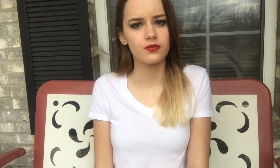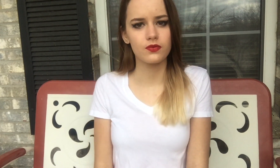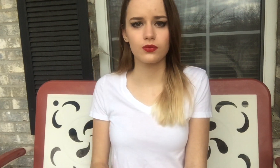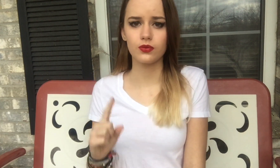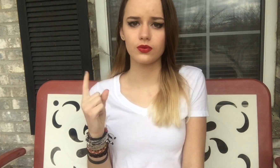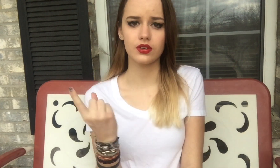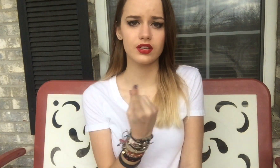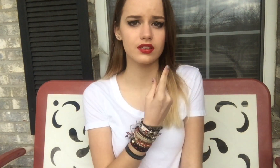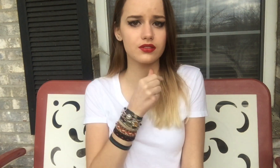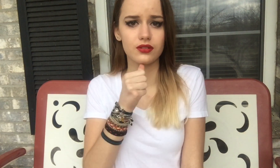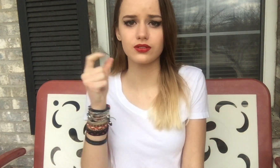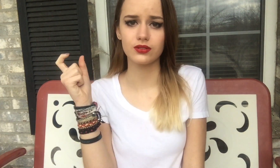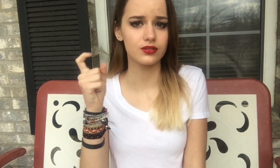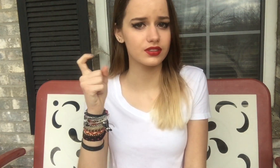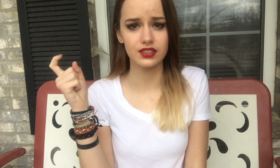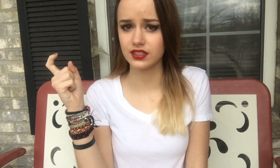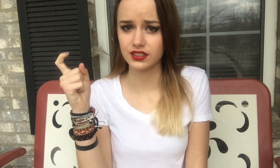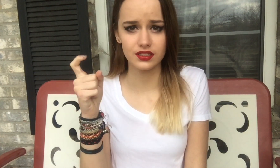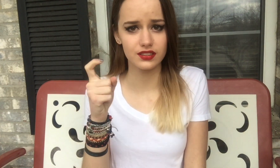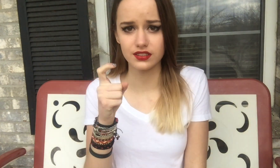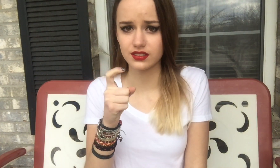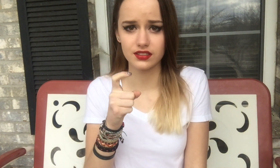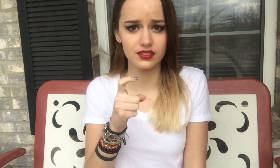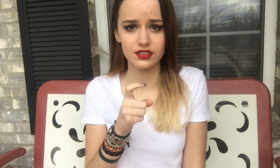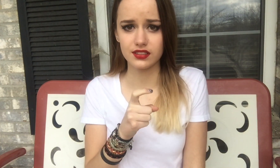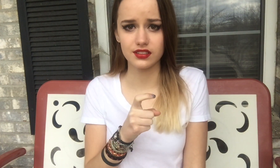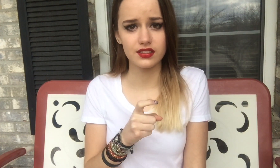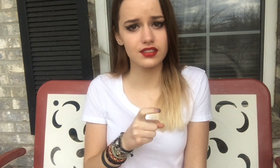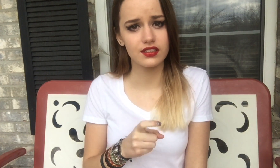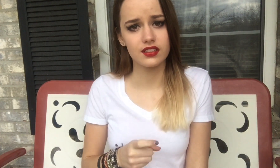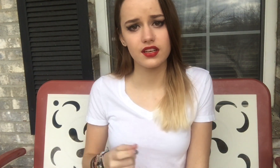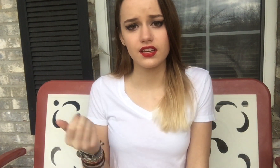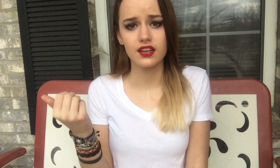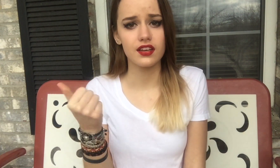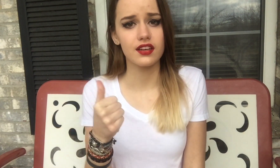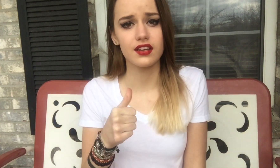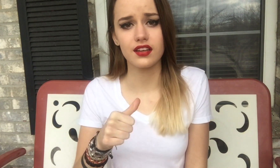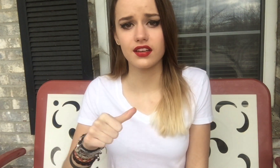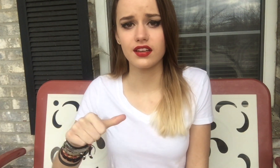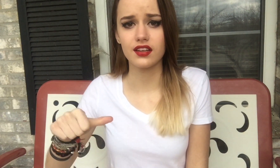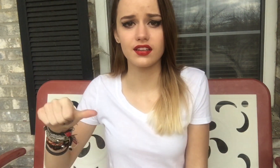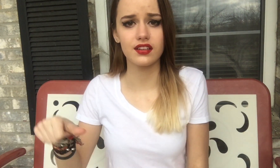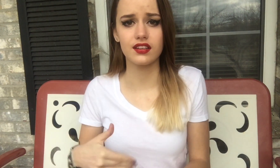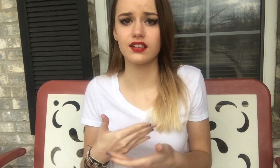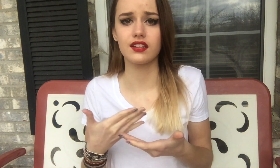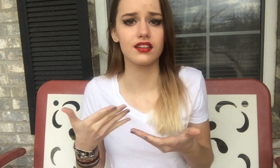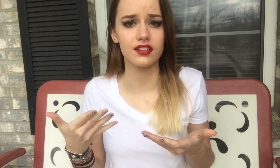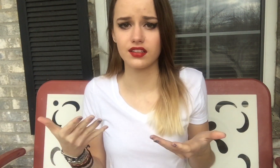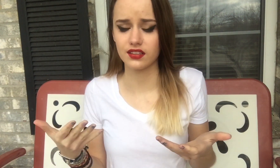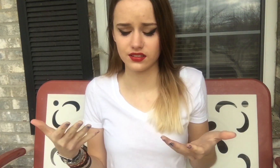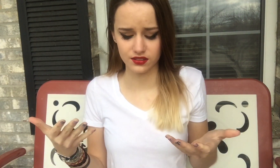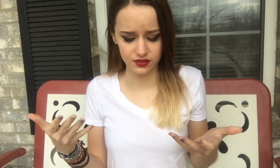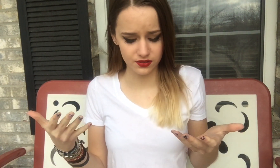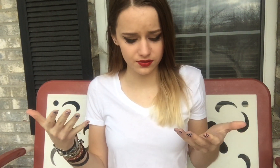We don't need Anything